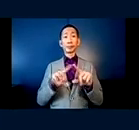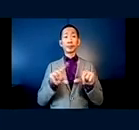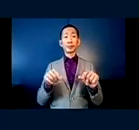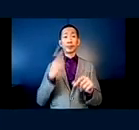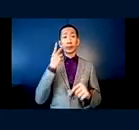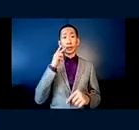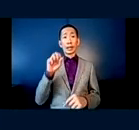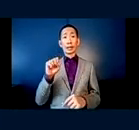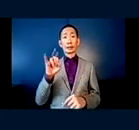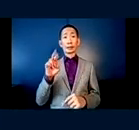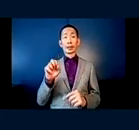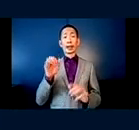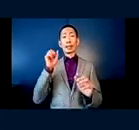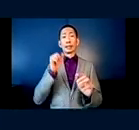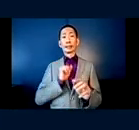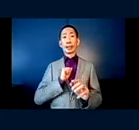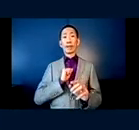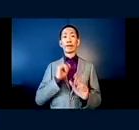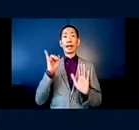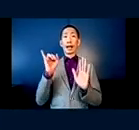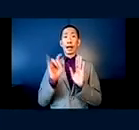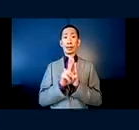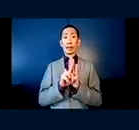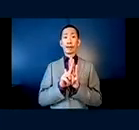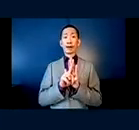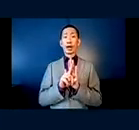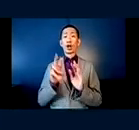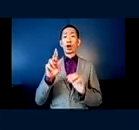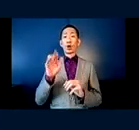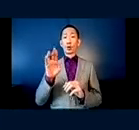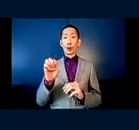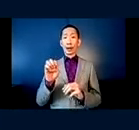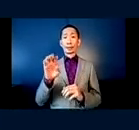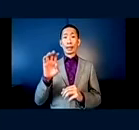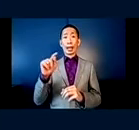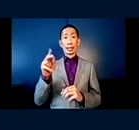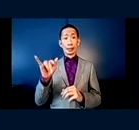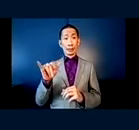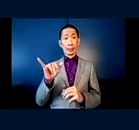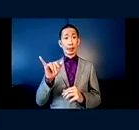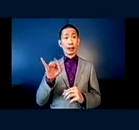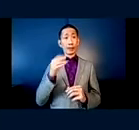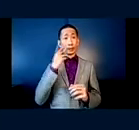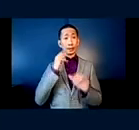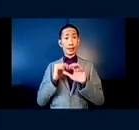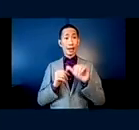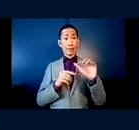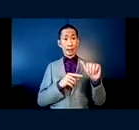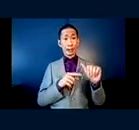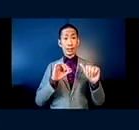THAT AT THE BOTTOM YOU SEE SELF